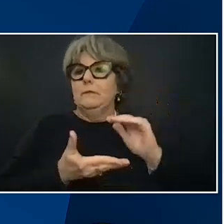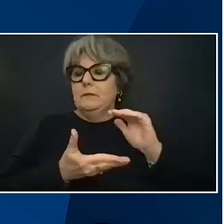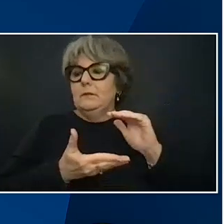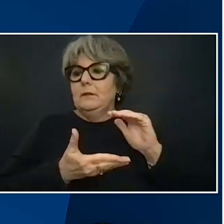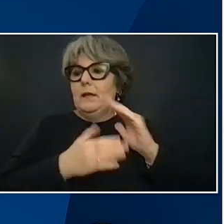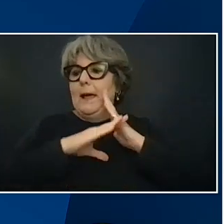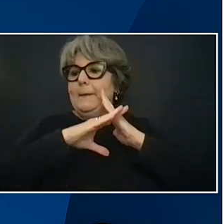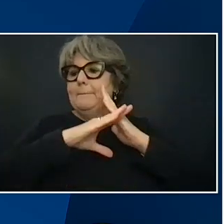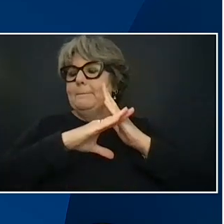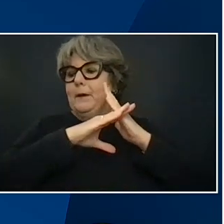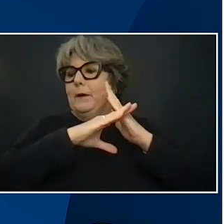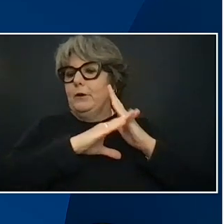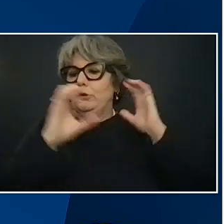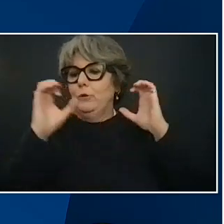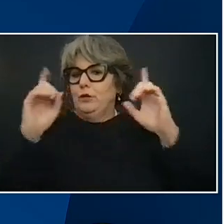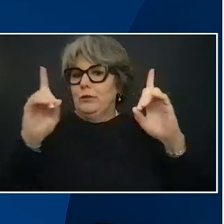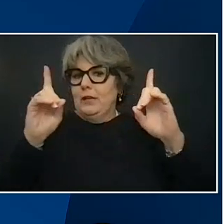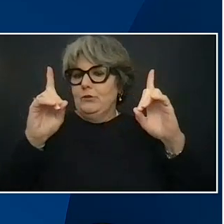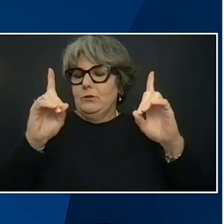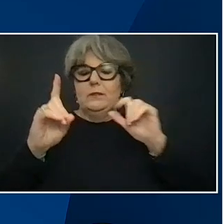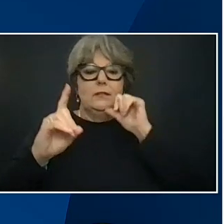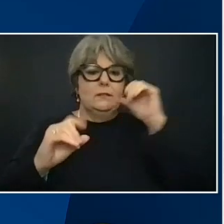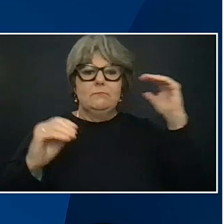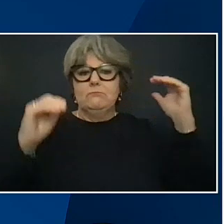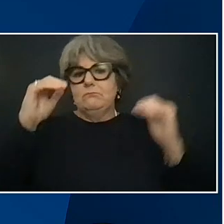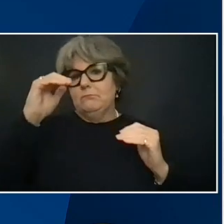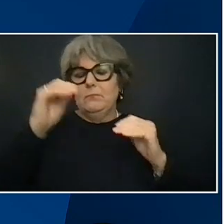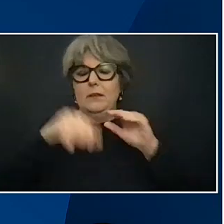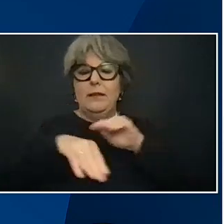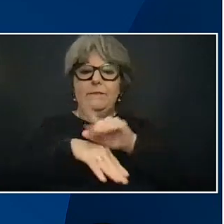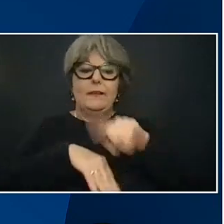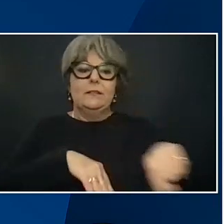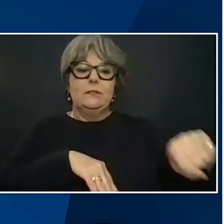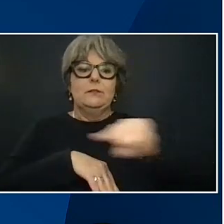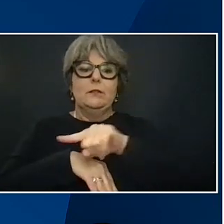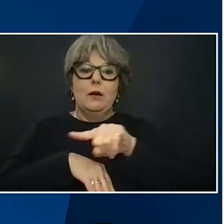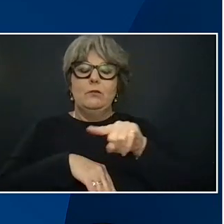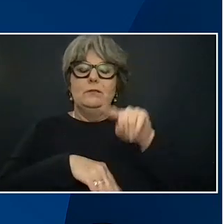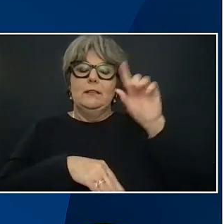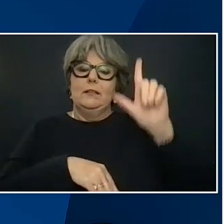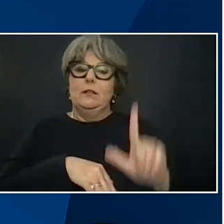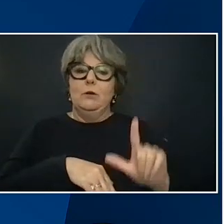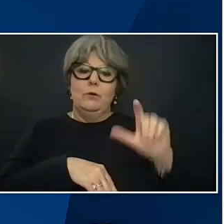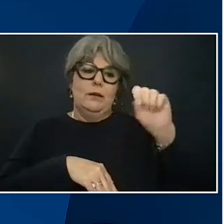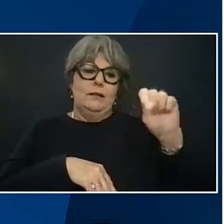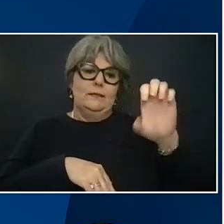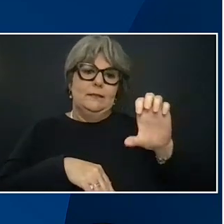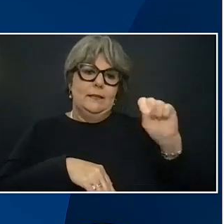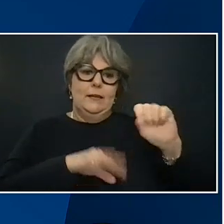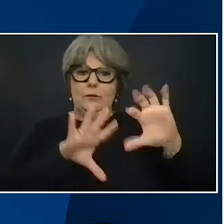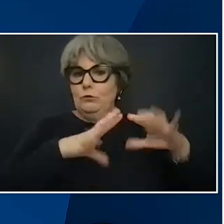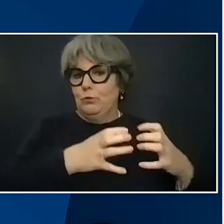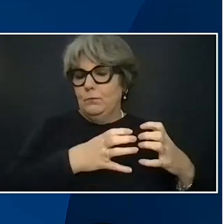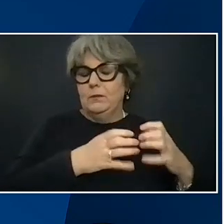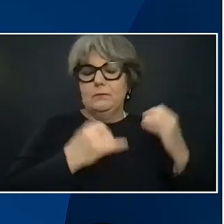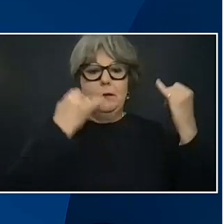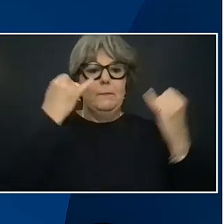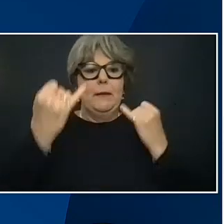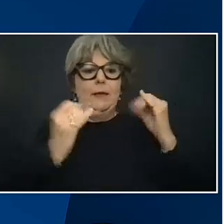to education that disproportionately affects those in lower socioeconomic groups. Imagine a student entering college